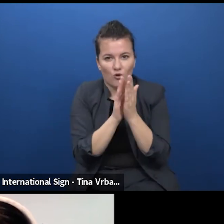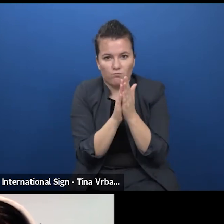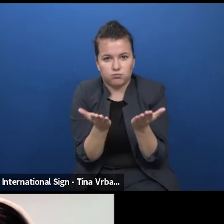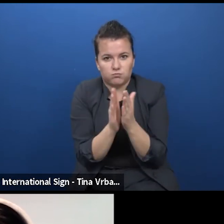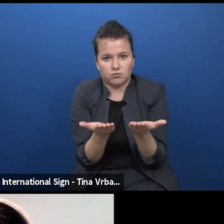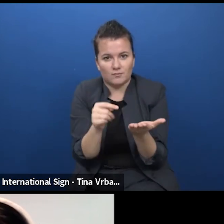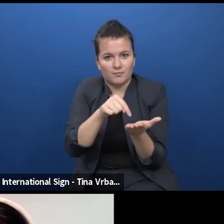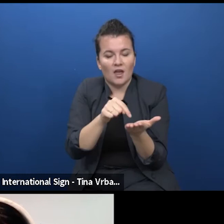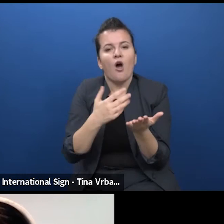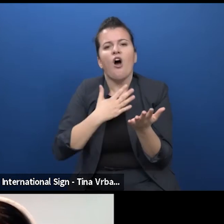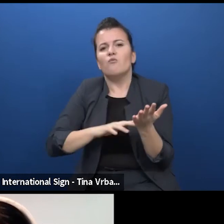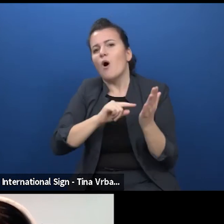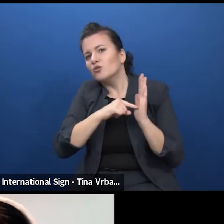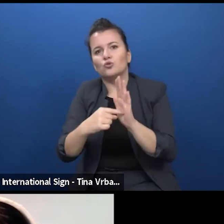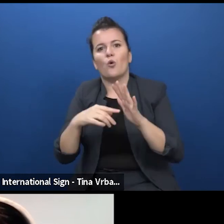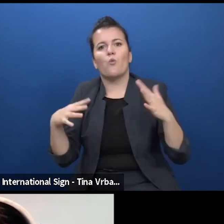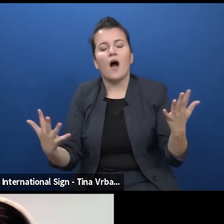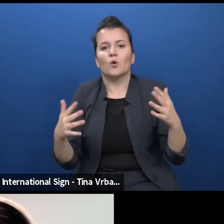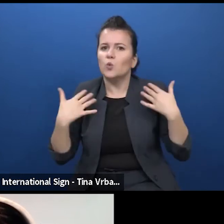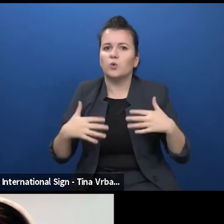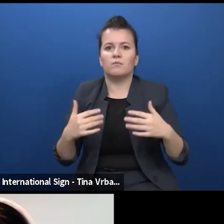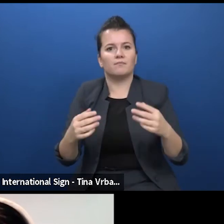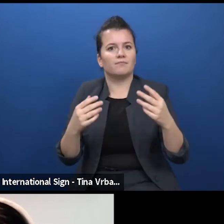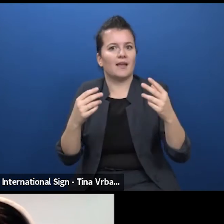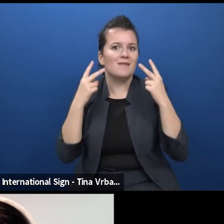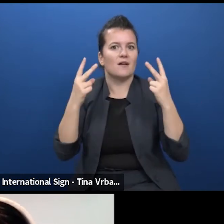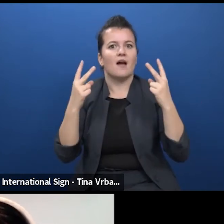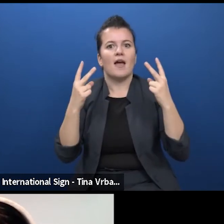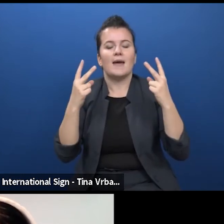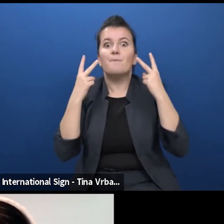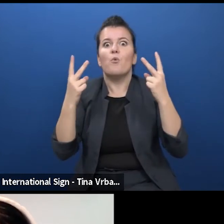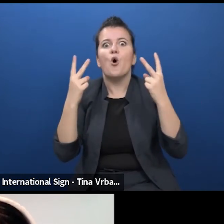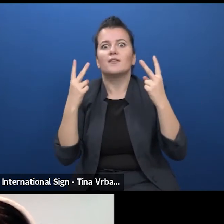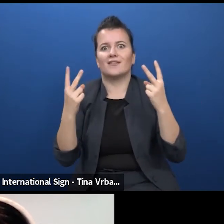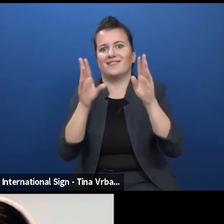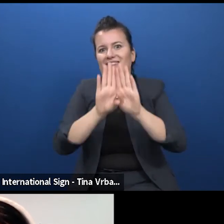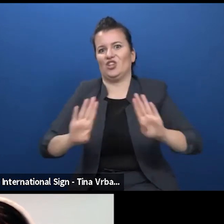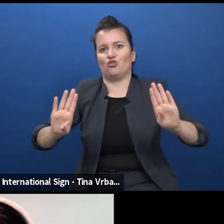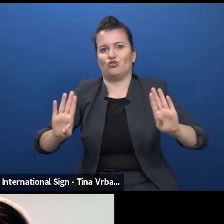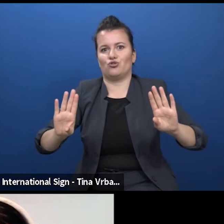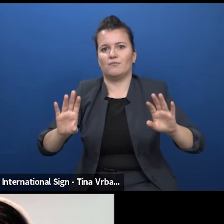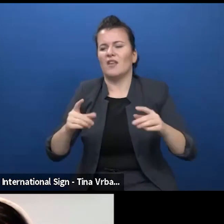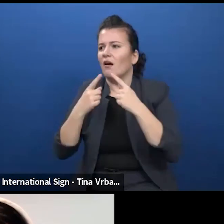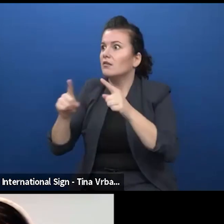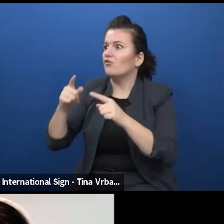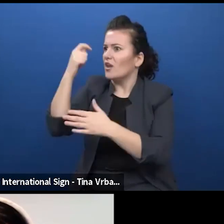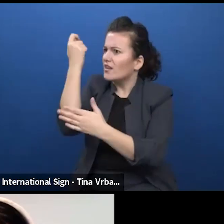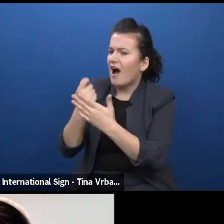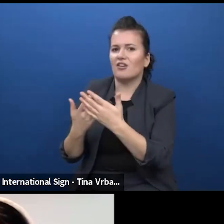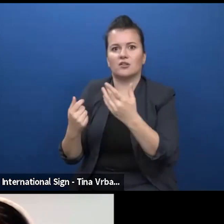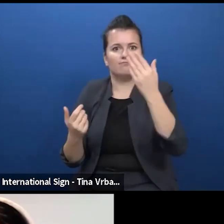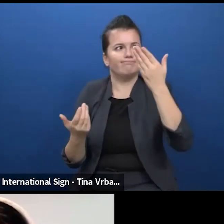so indispensable today, by some of the most influential artists and intellectuals of these